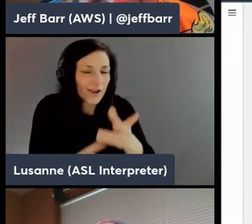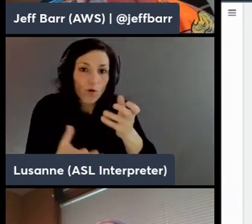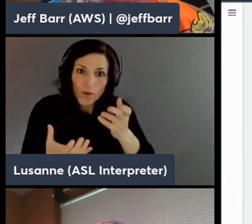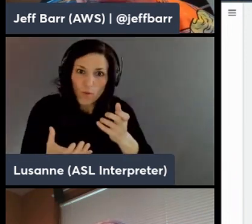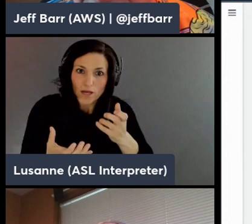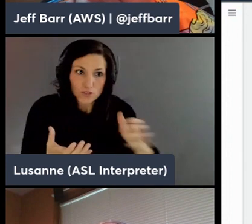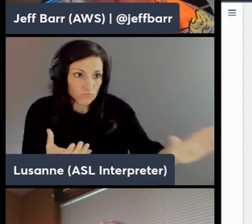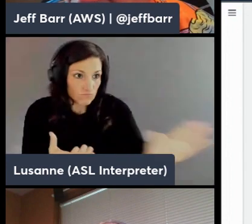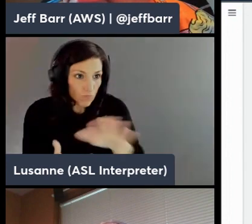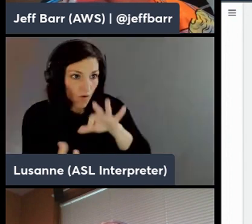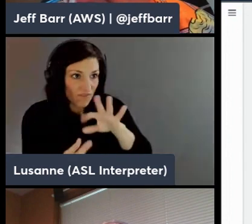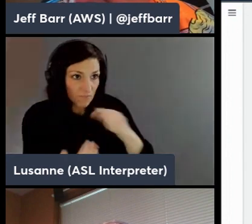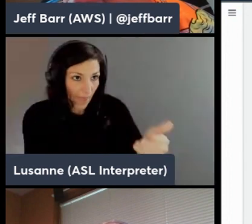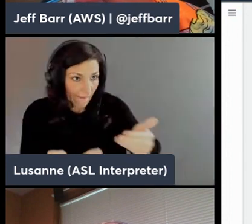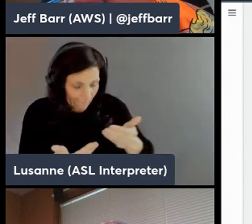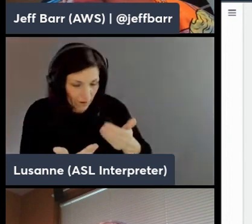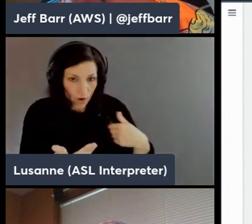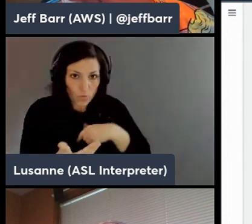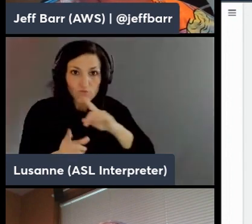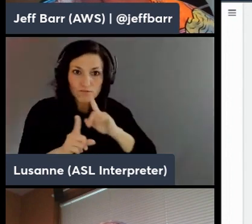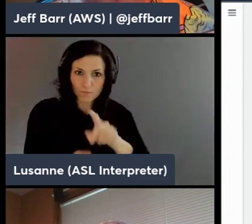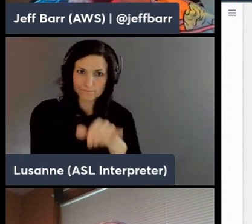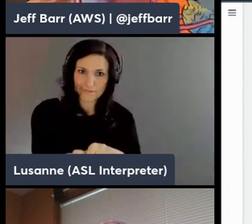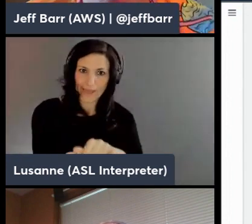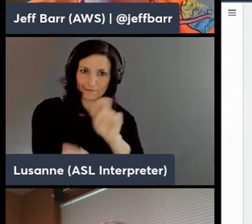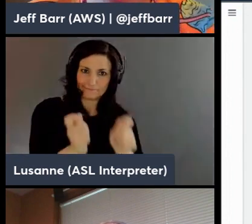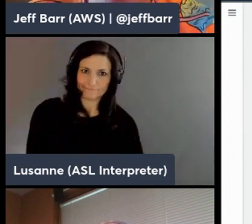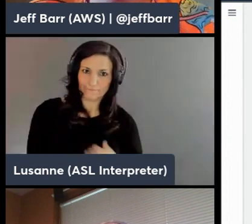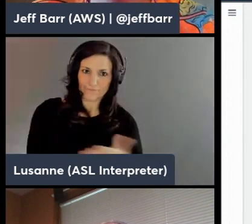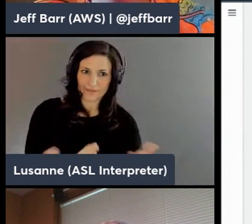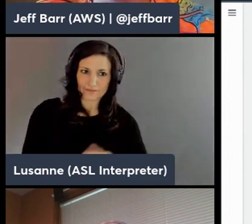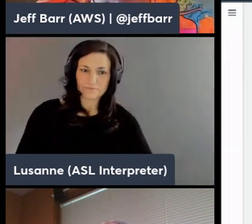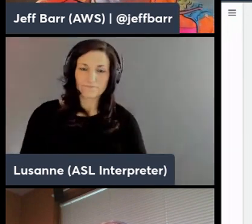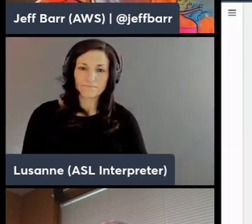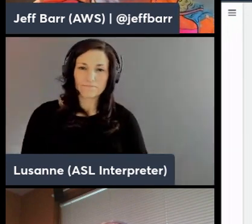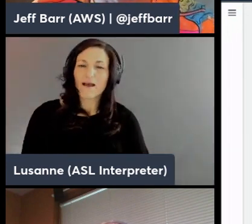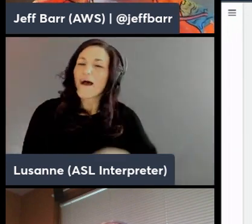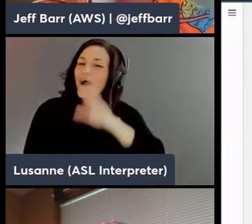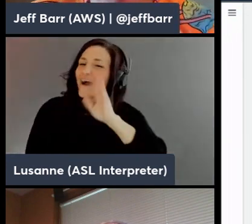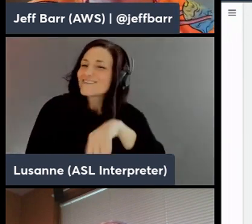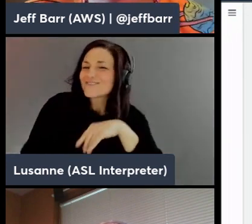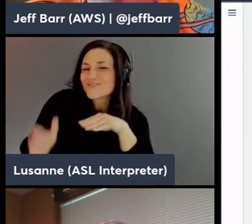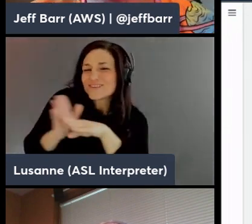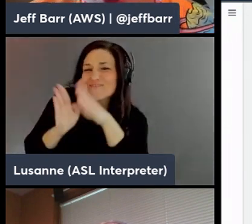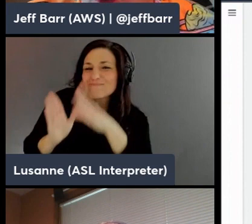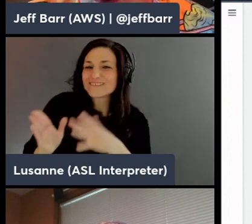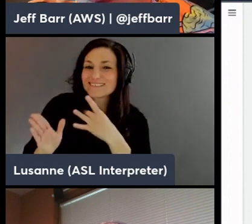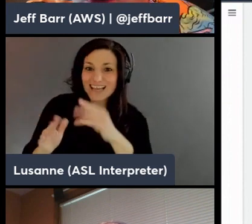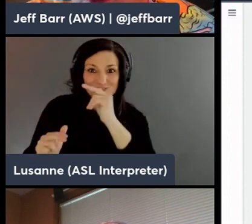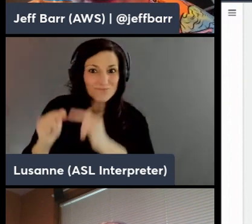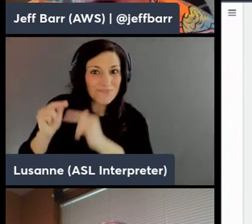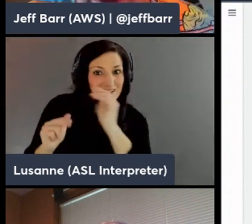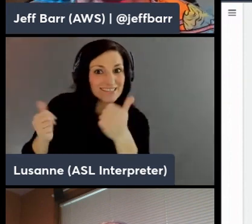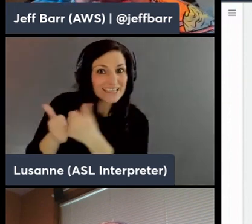Mm-hmm, okay. I know developers like to build a game and then get it out to a worldwide audience